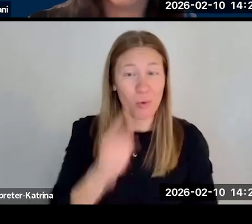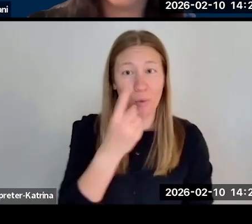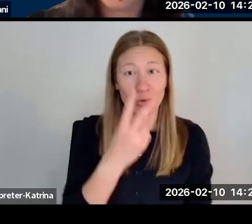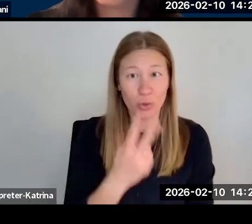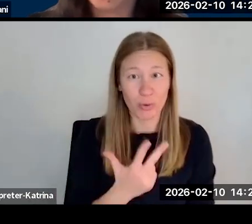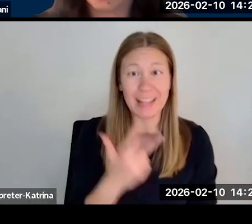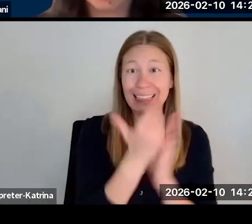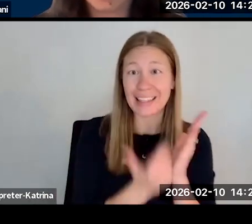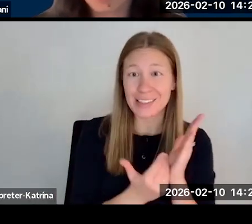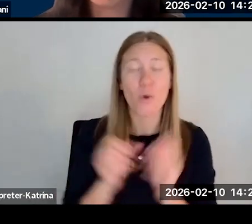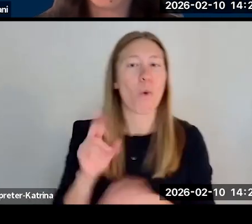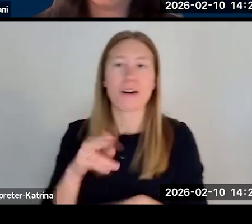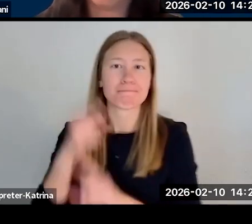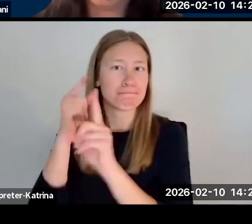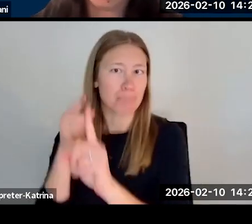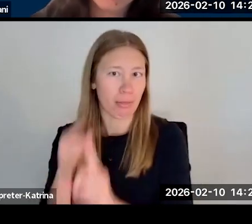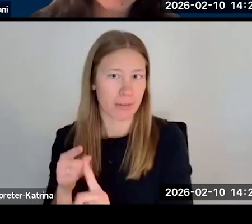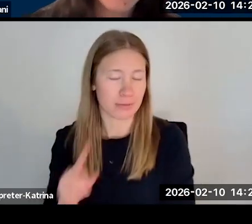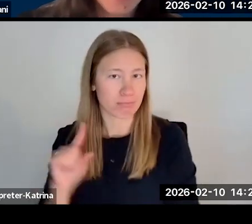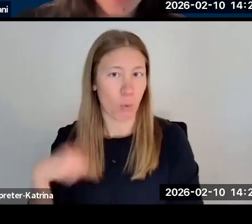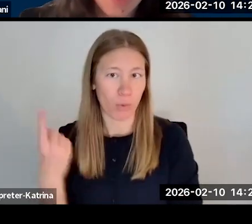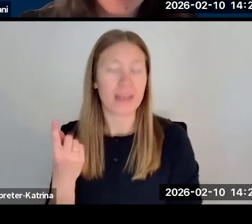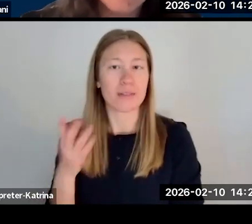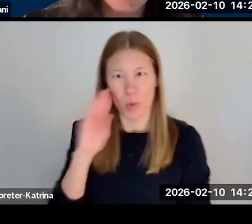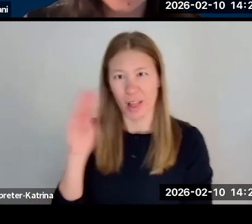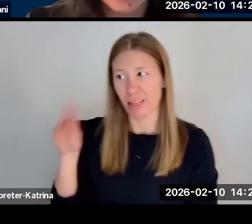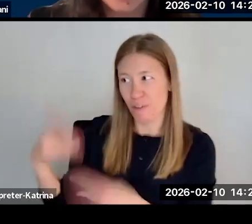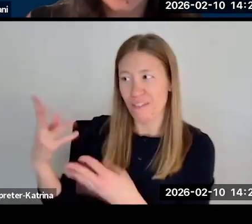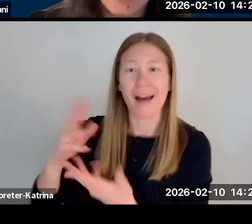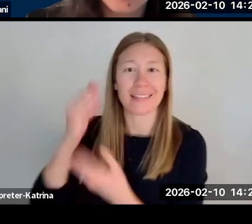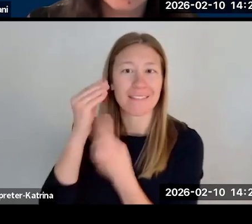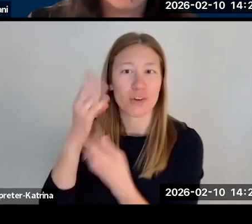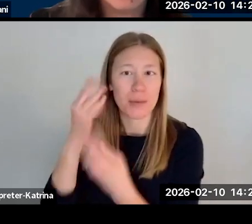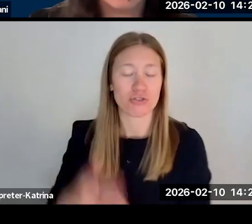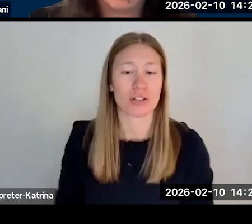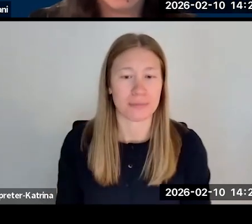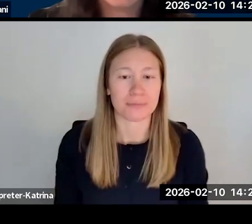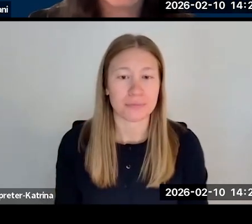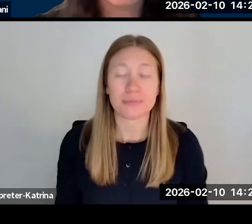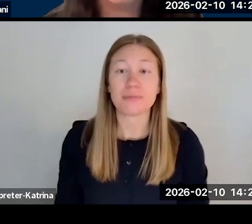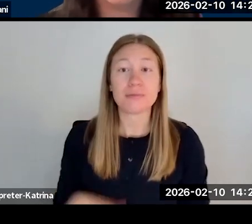or an unordered list like bullets and that they are reading a list of items